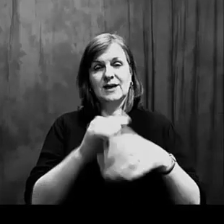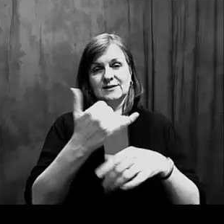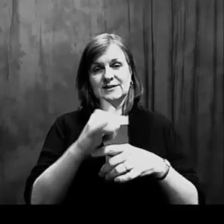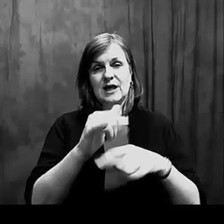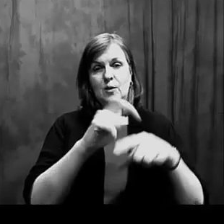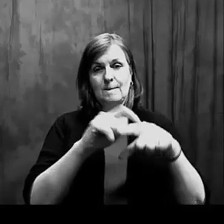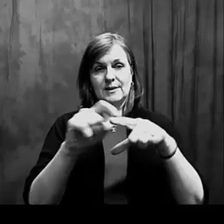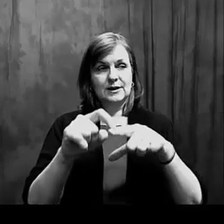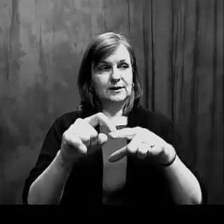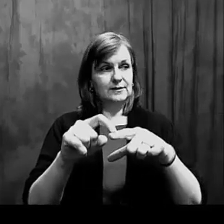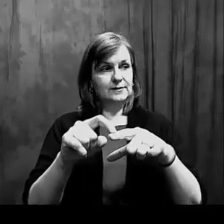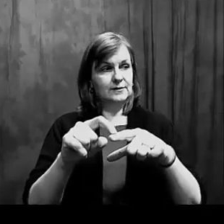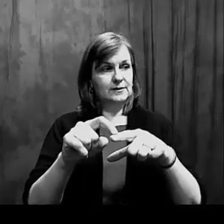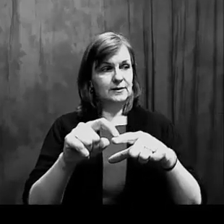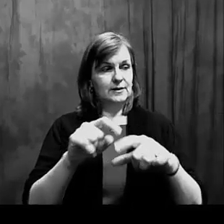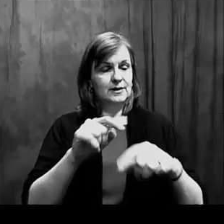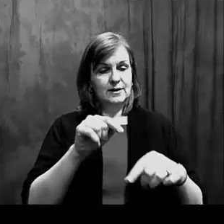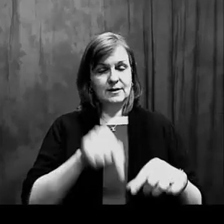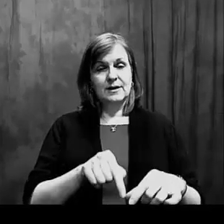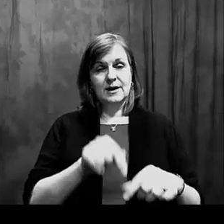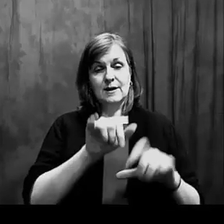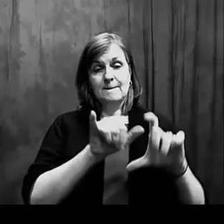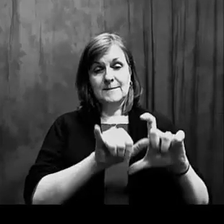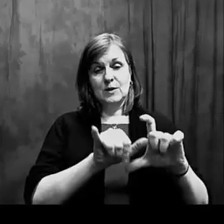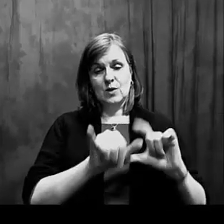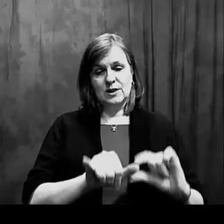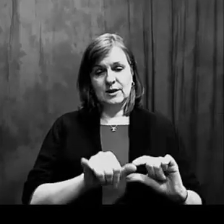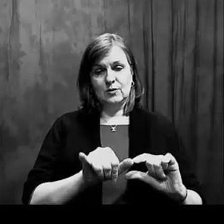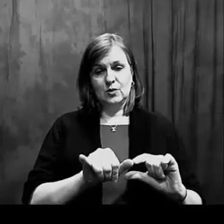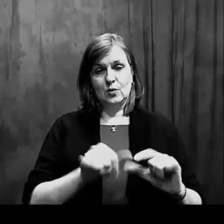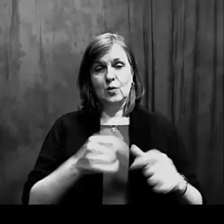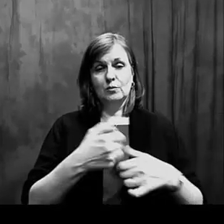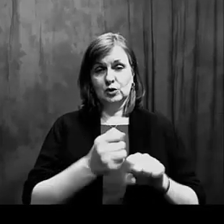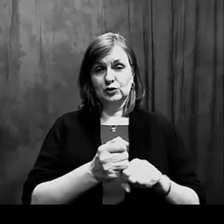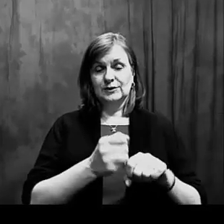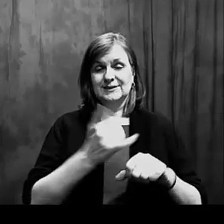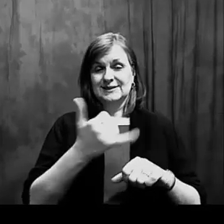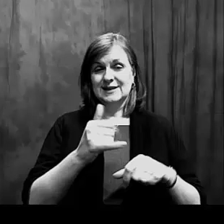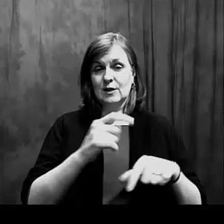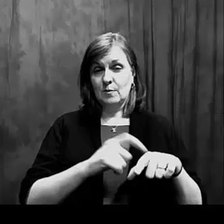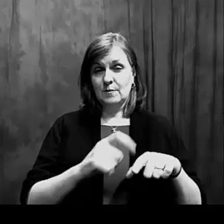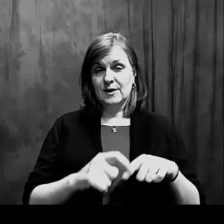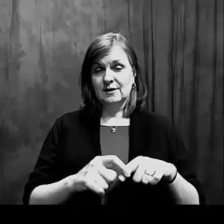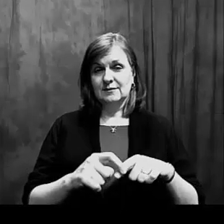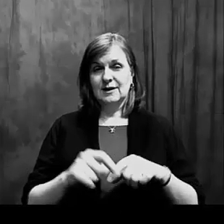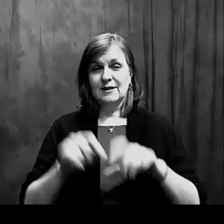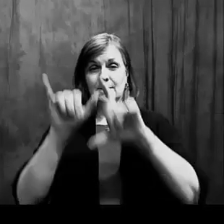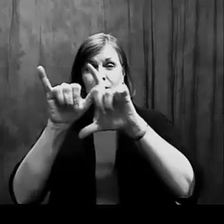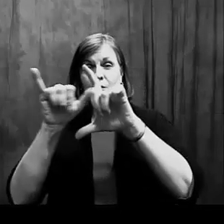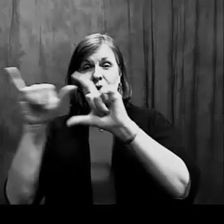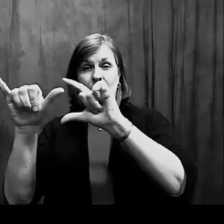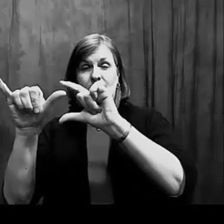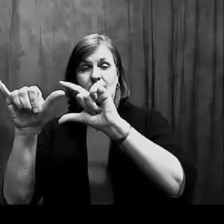little "y" those are the genotypes we're talking about alleles